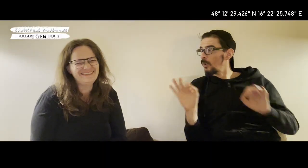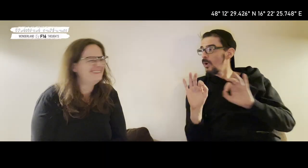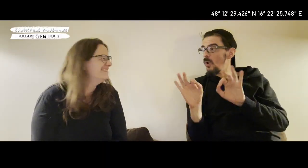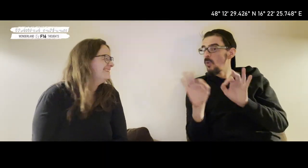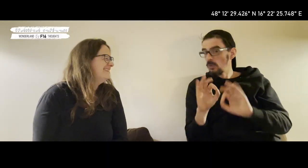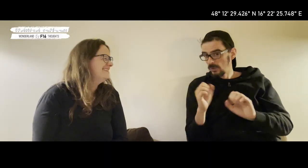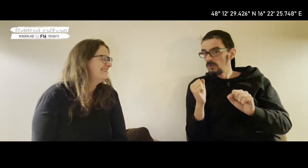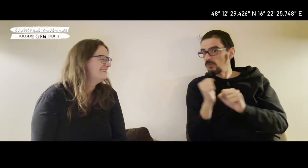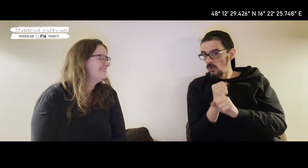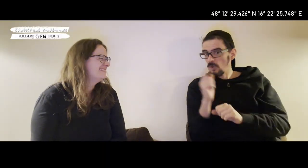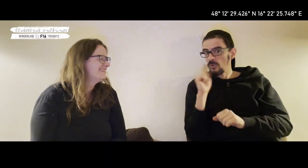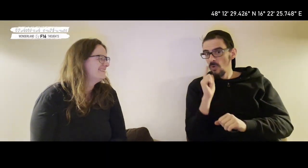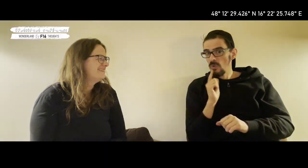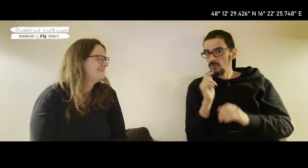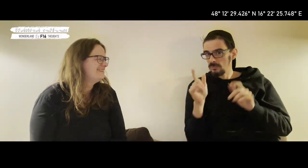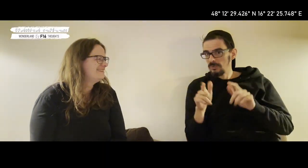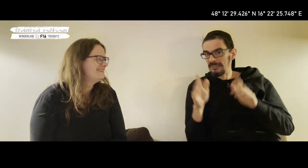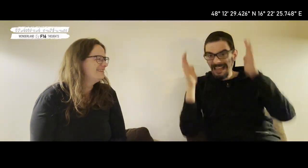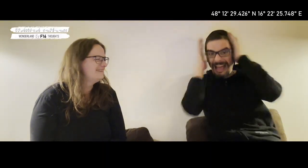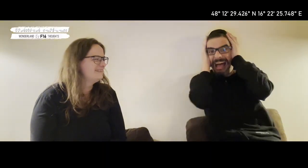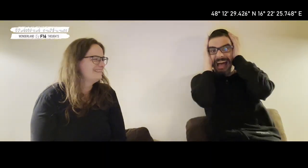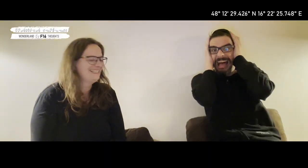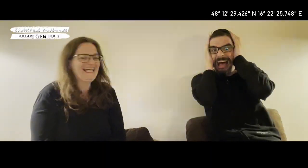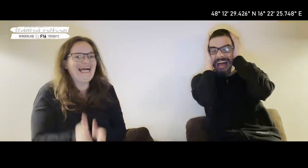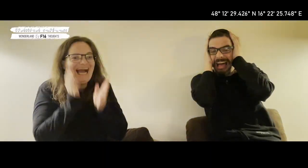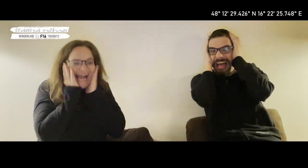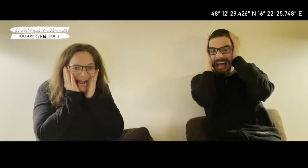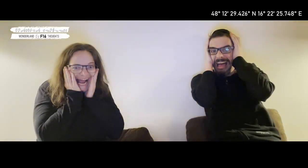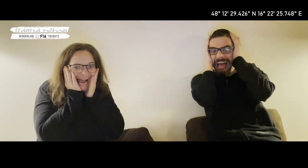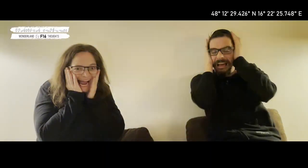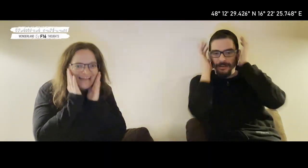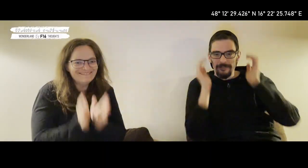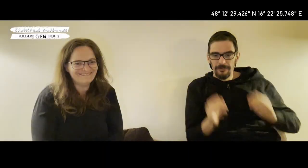Since he has covered his ears, it could be a deaf party.